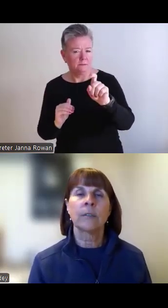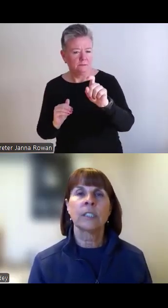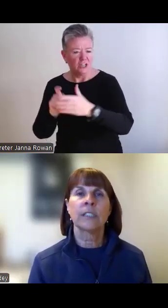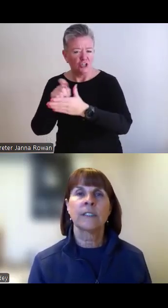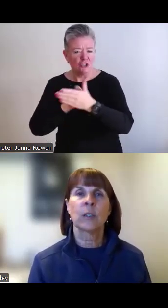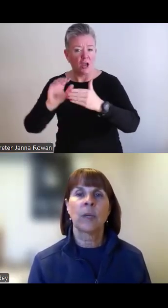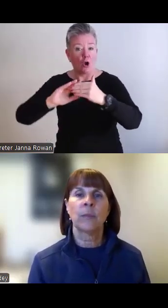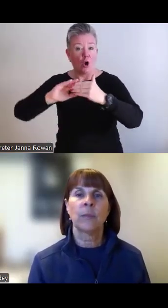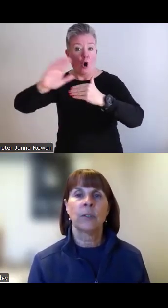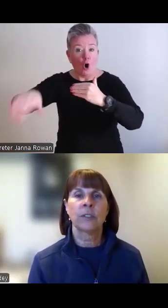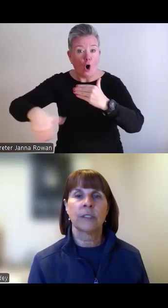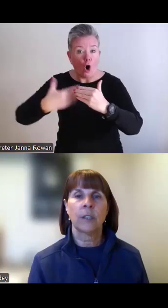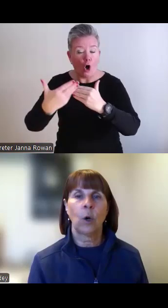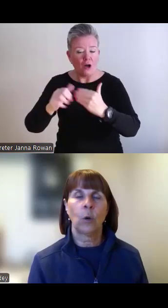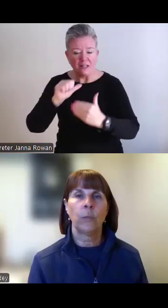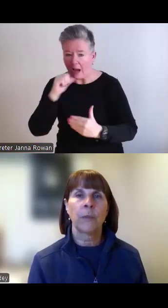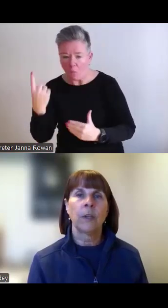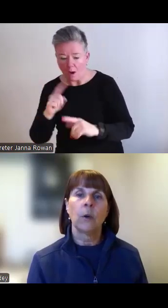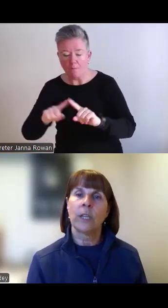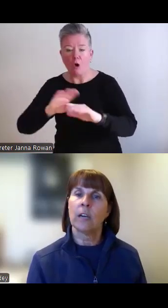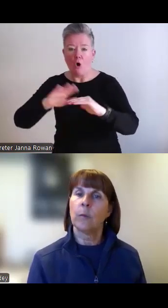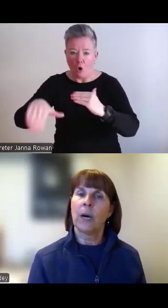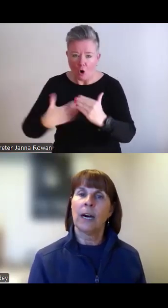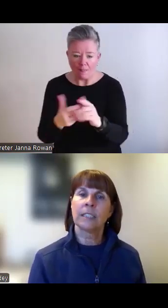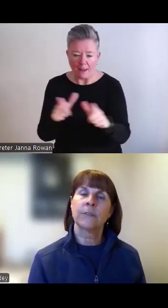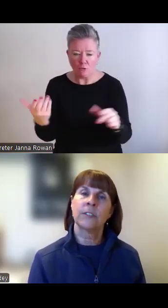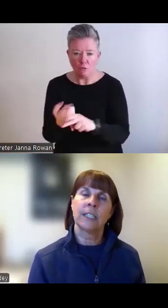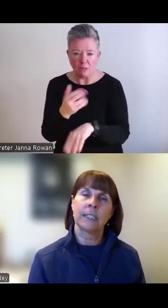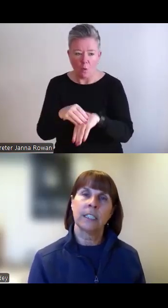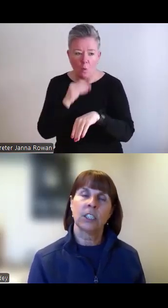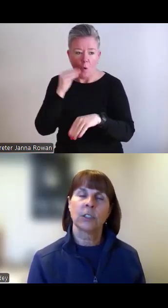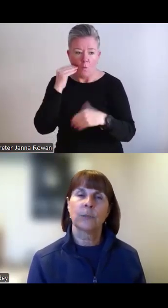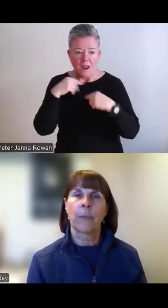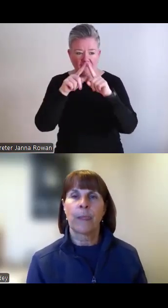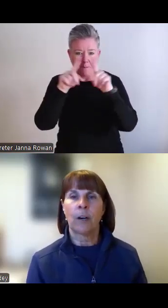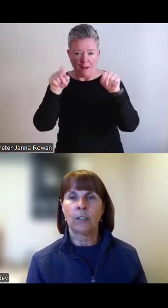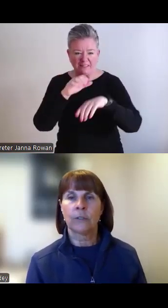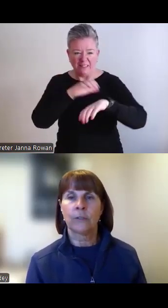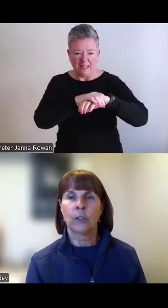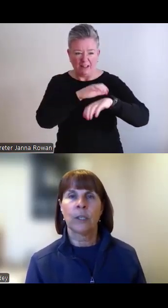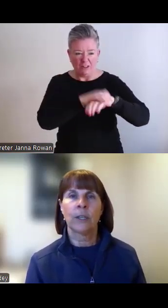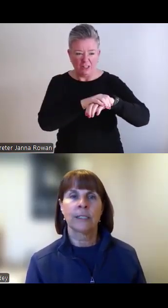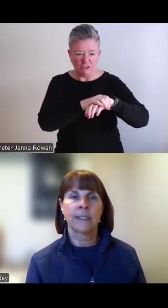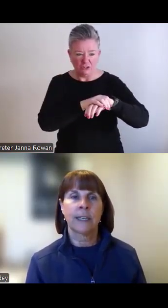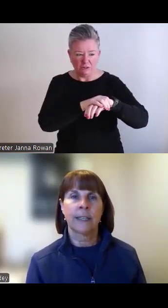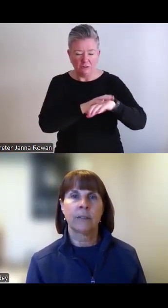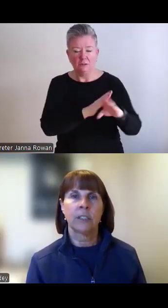the languages that might be used at the home. We have a box for English, also for American Sign